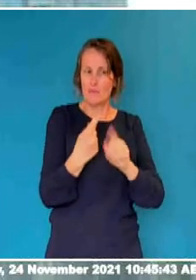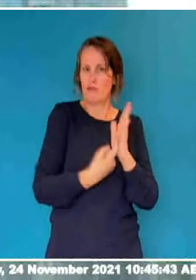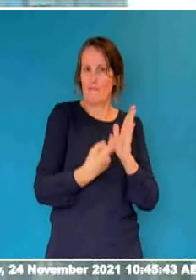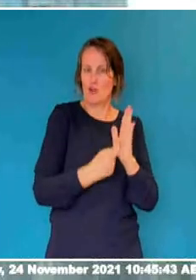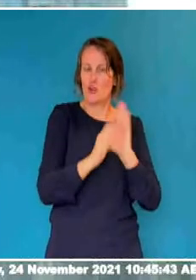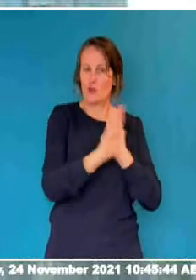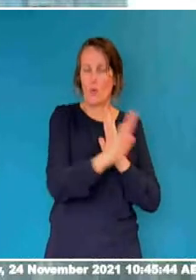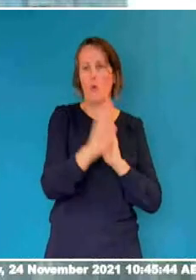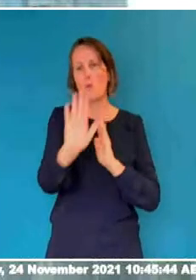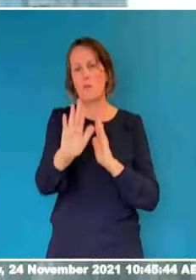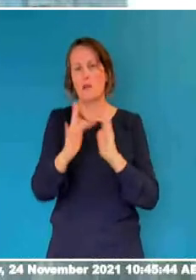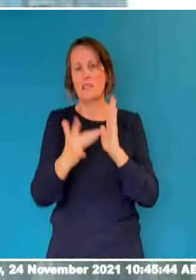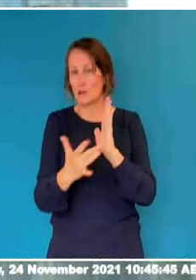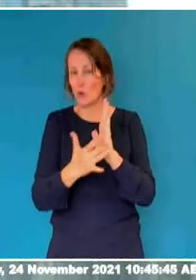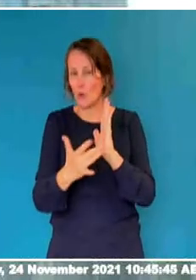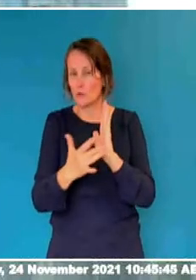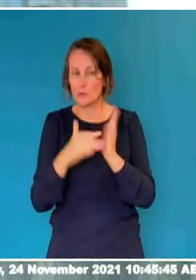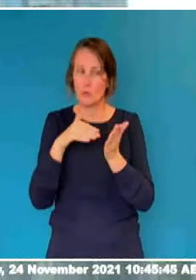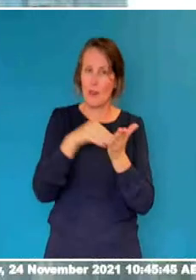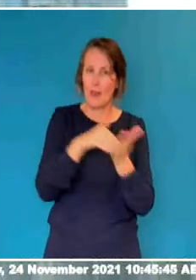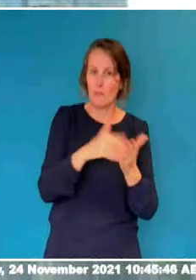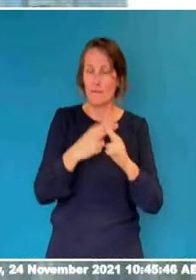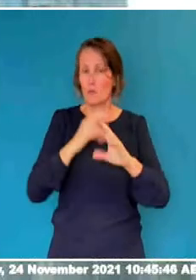technology that assists them to engage.